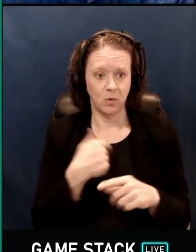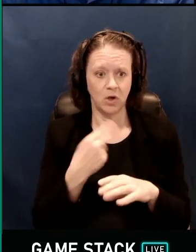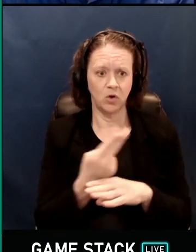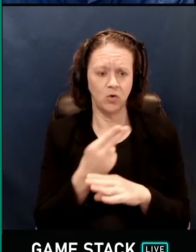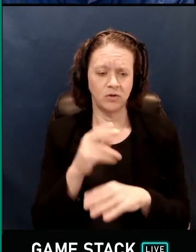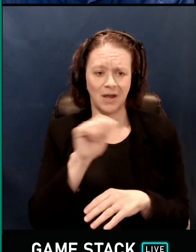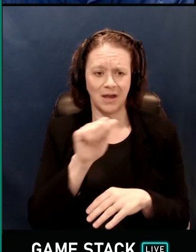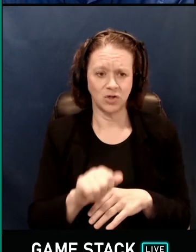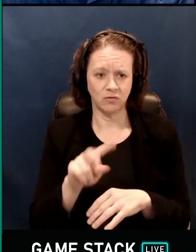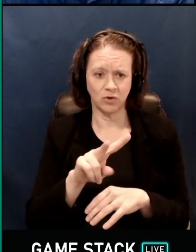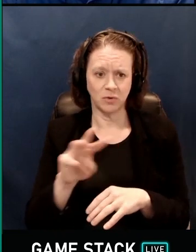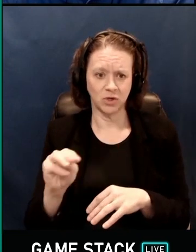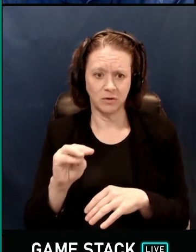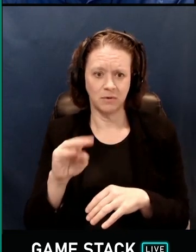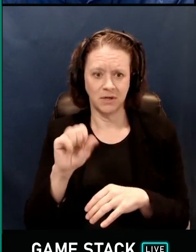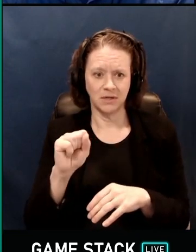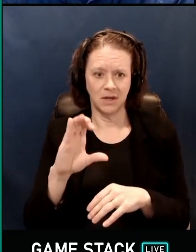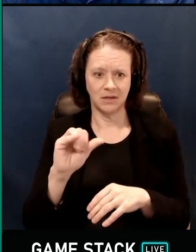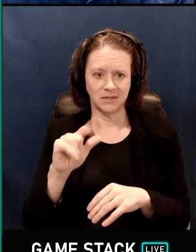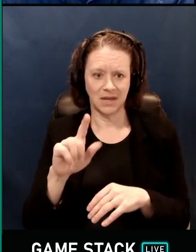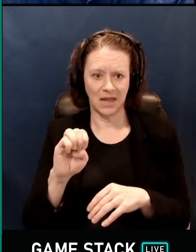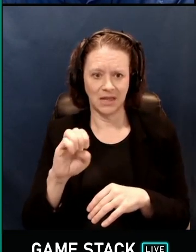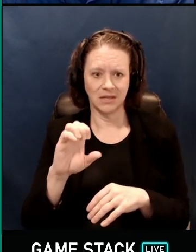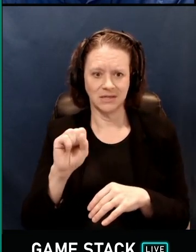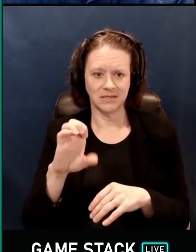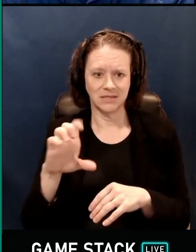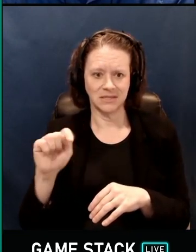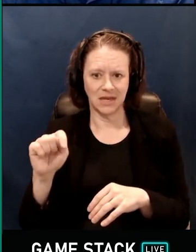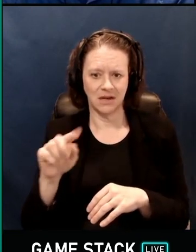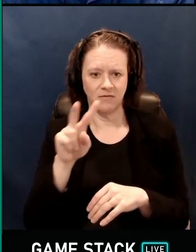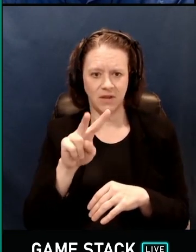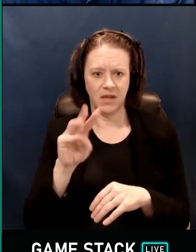scale set, or VMSS agent pool.